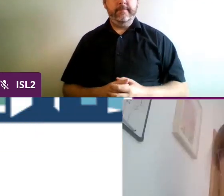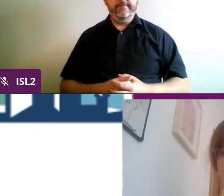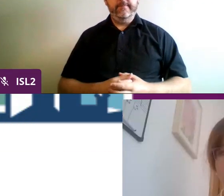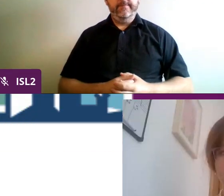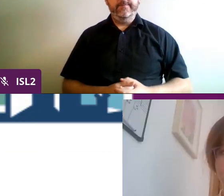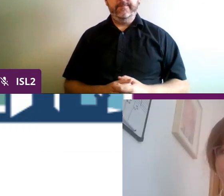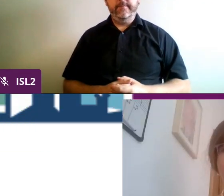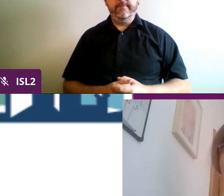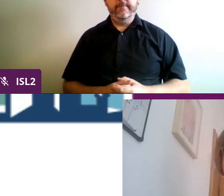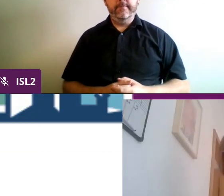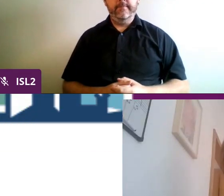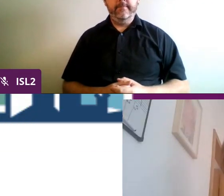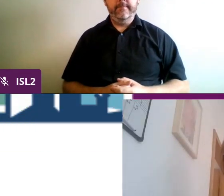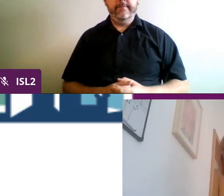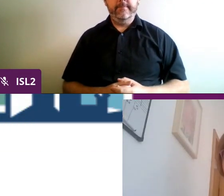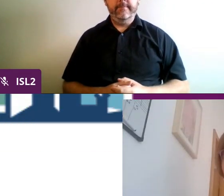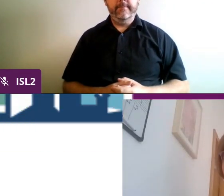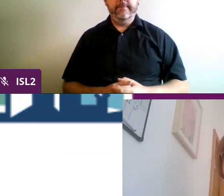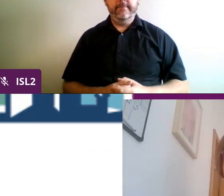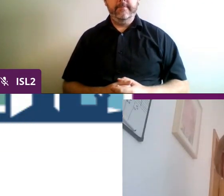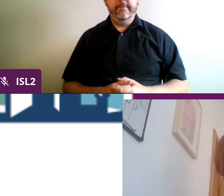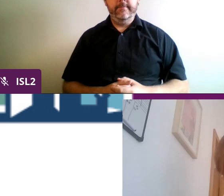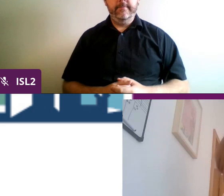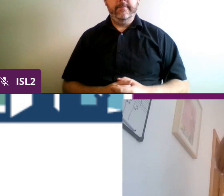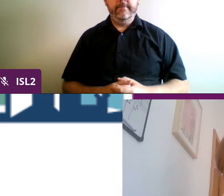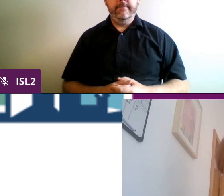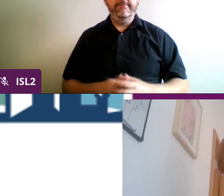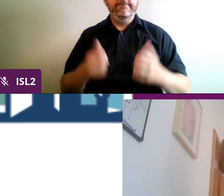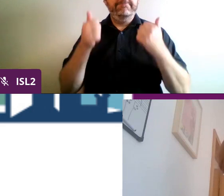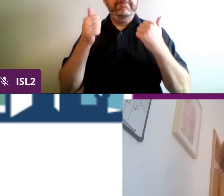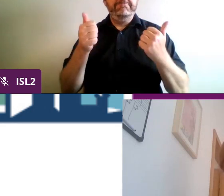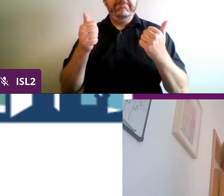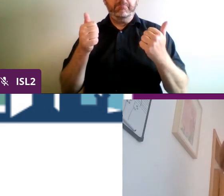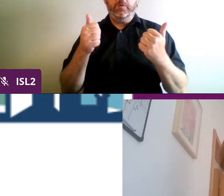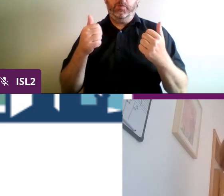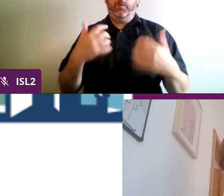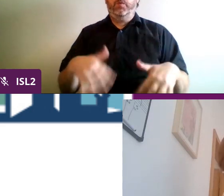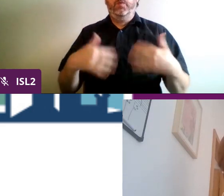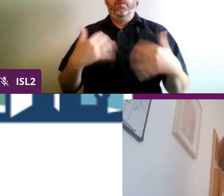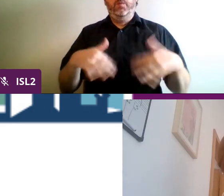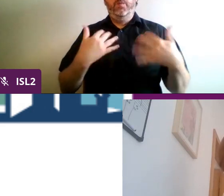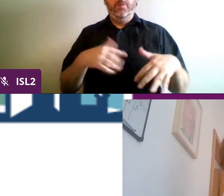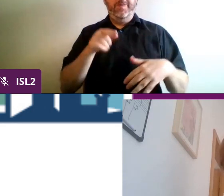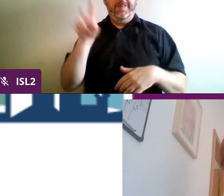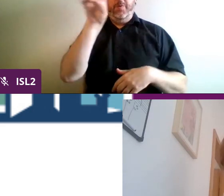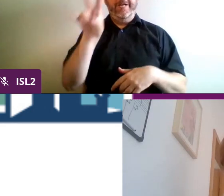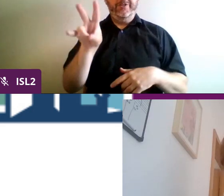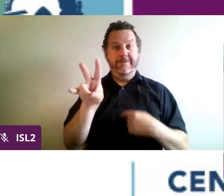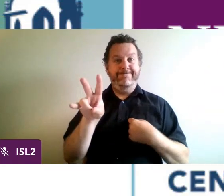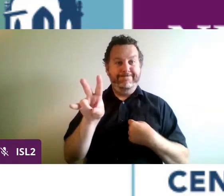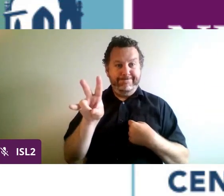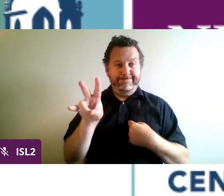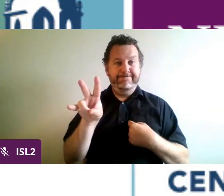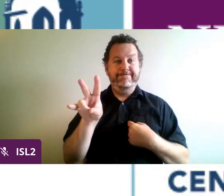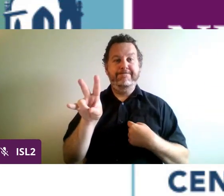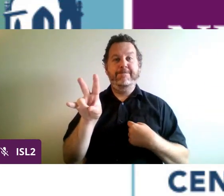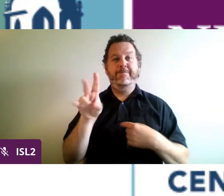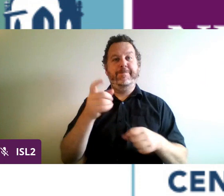So this is a really hard question for me. Because I feel like there are many, many